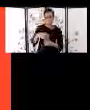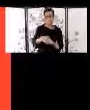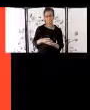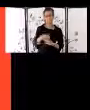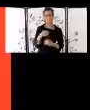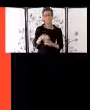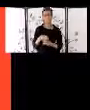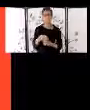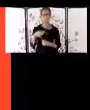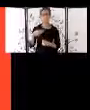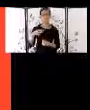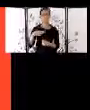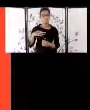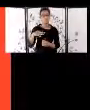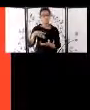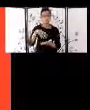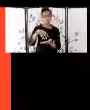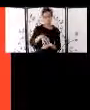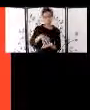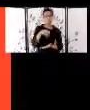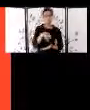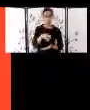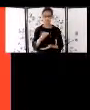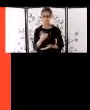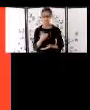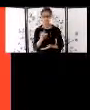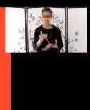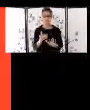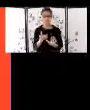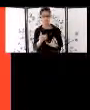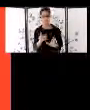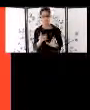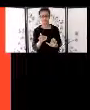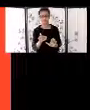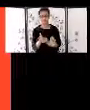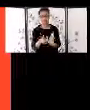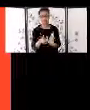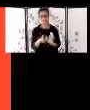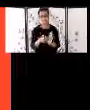would benefit from feedback. You'll notice that the scoring matrix intends